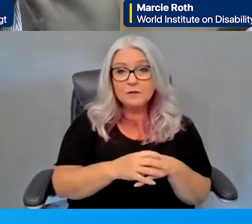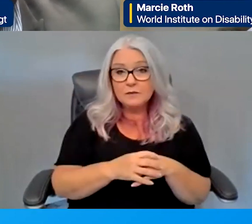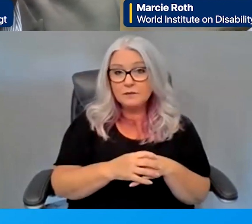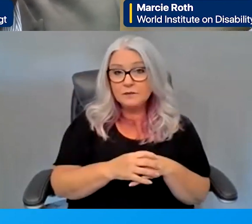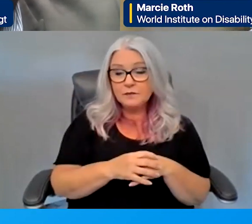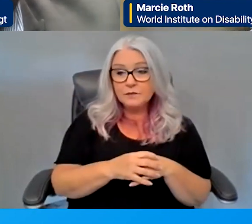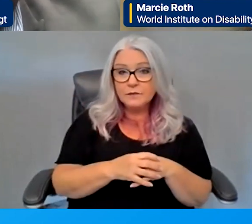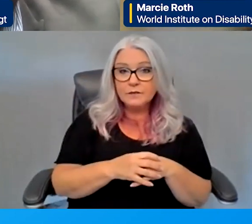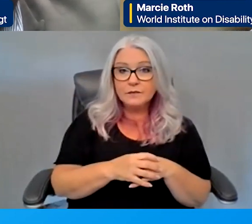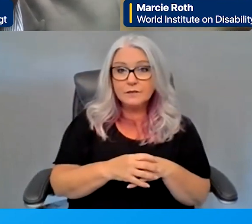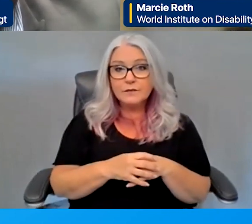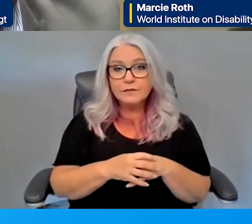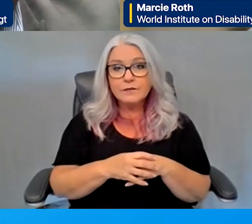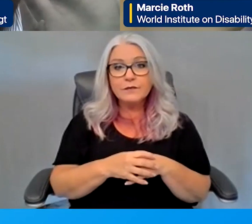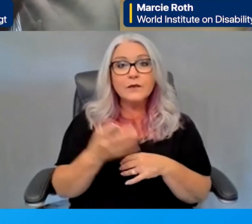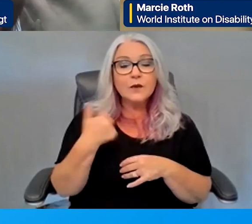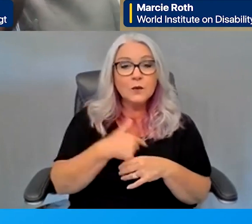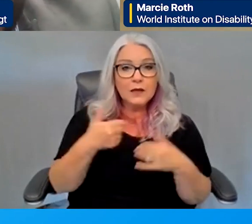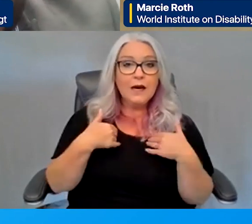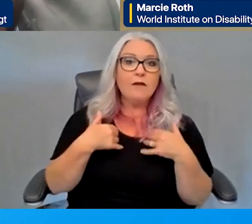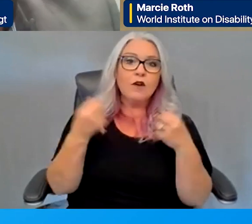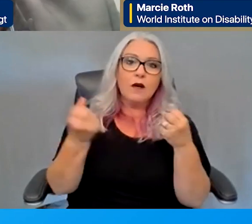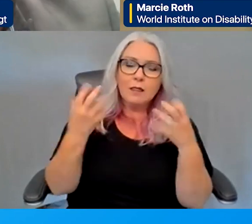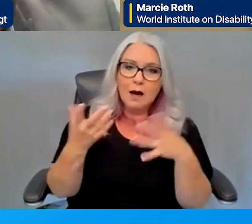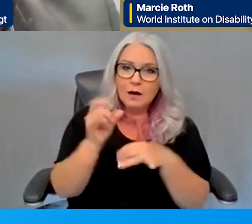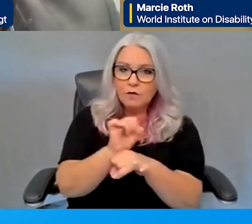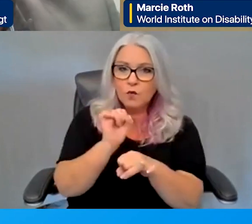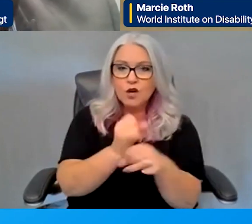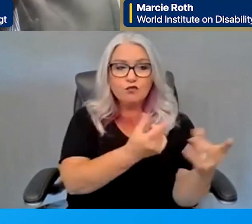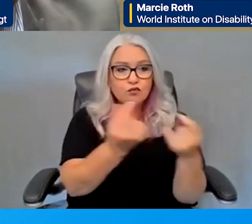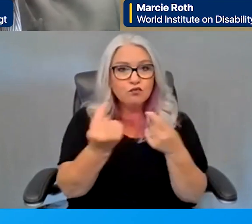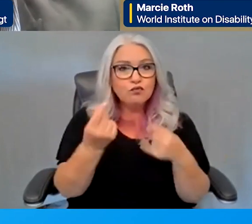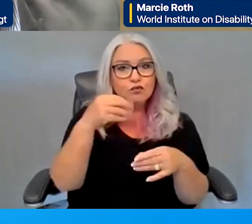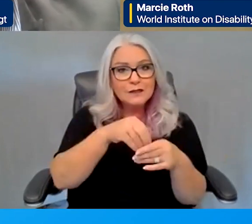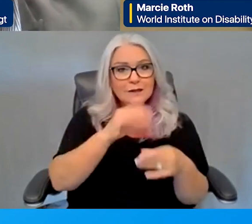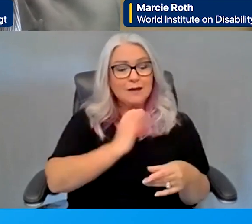have a lot of work to do in our community. We have a lot of